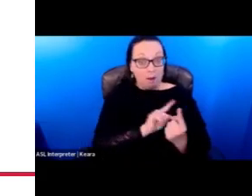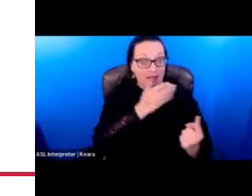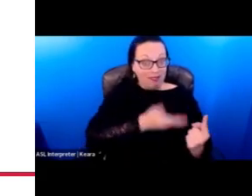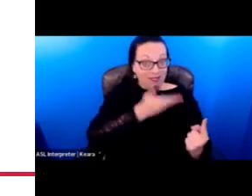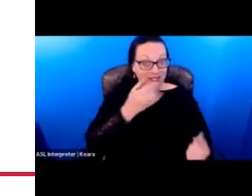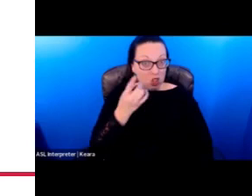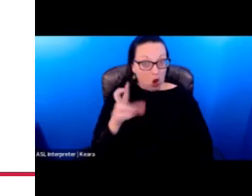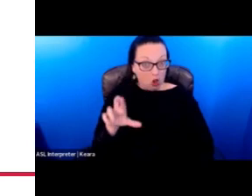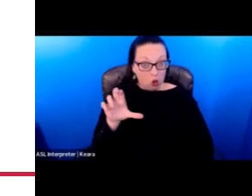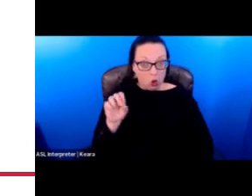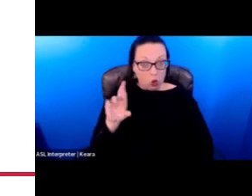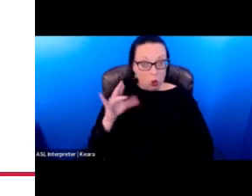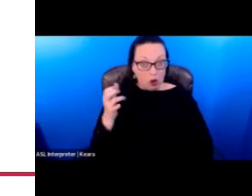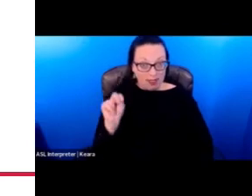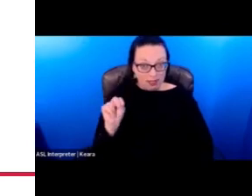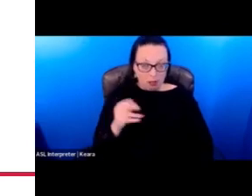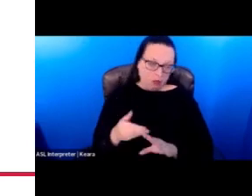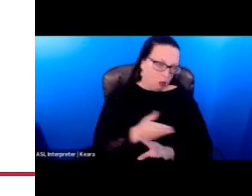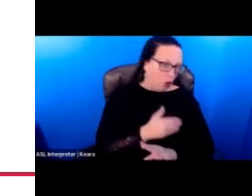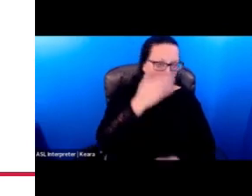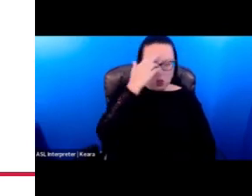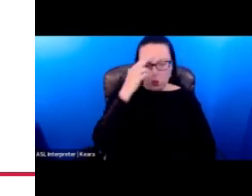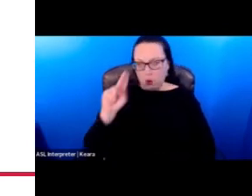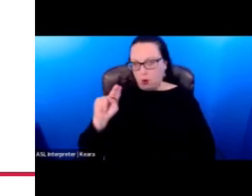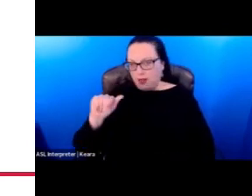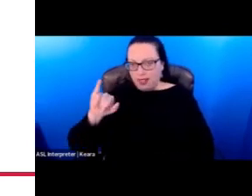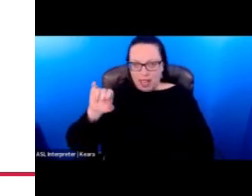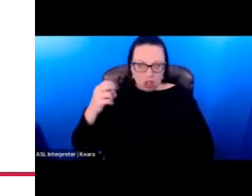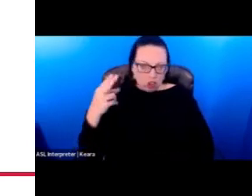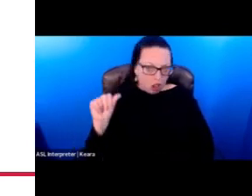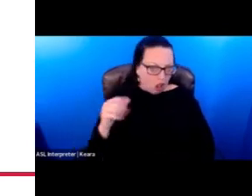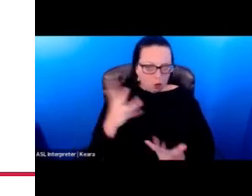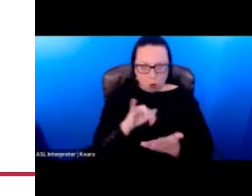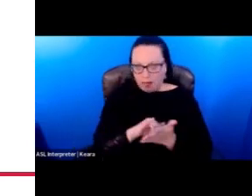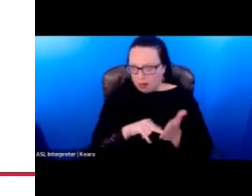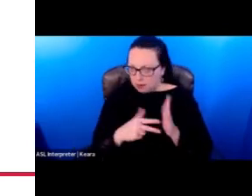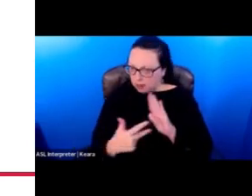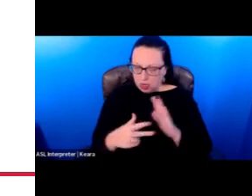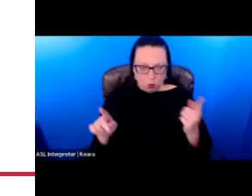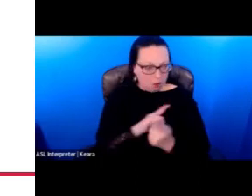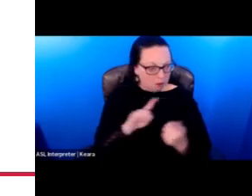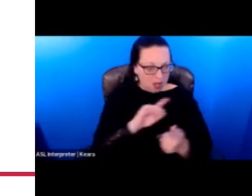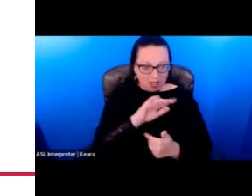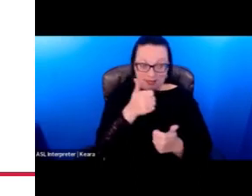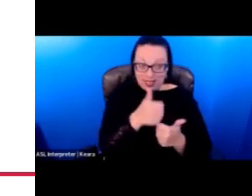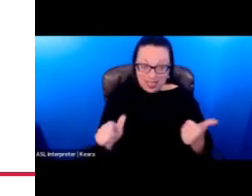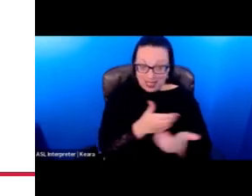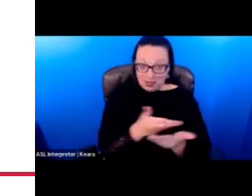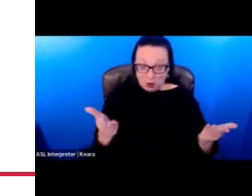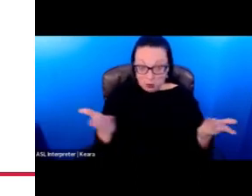I knew what NASHIA was, or I met any of the people out here on this phone on this meeting, I was reading his research I wrote